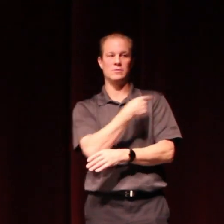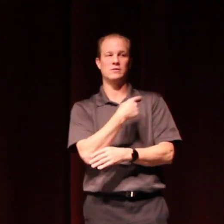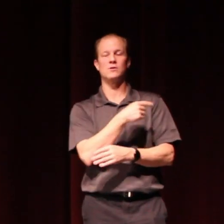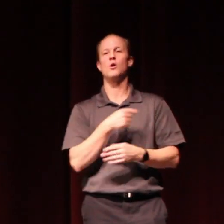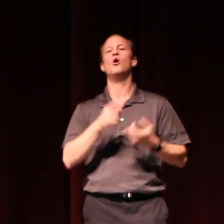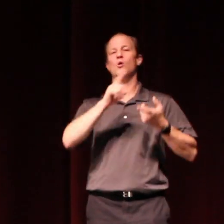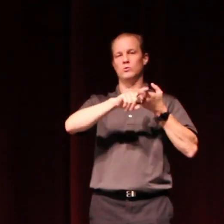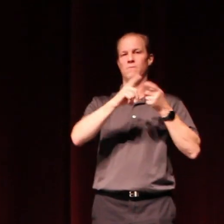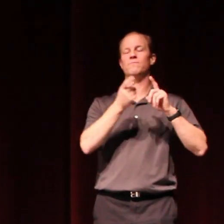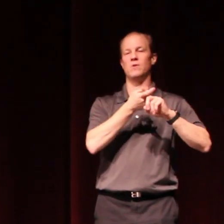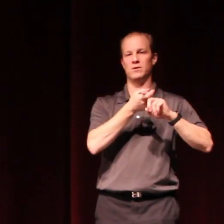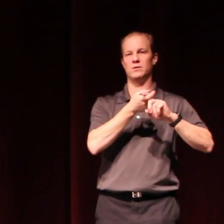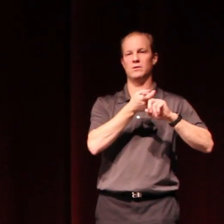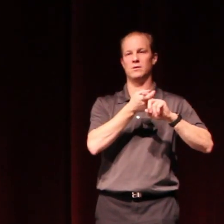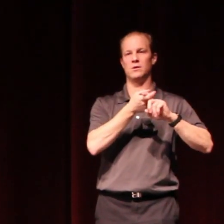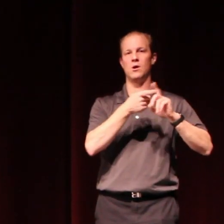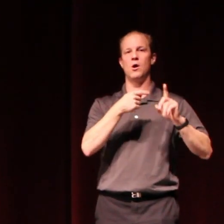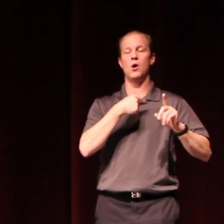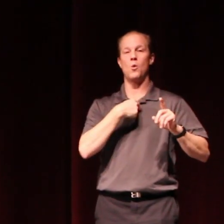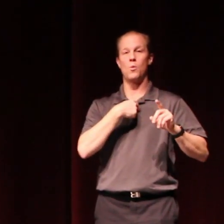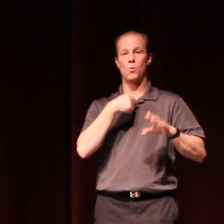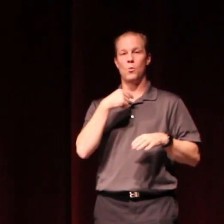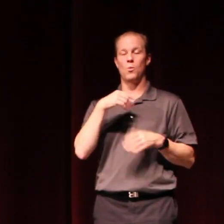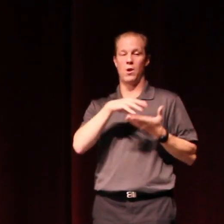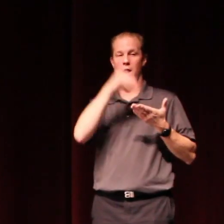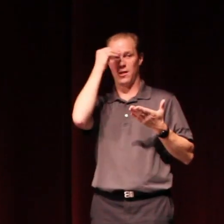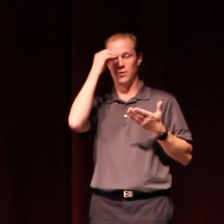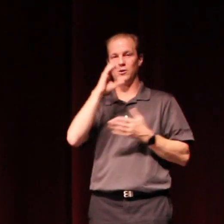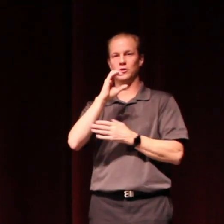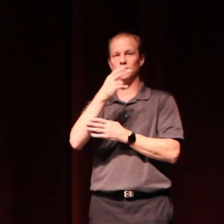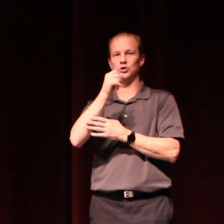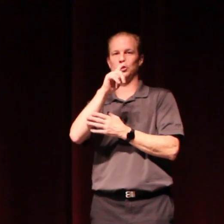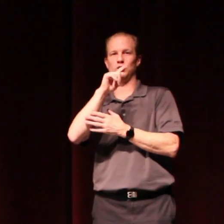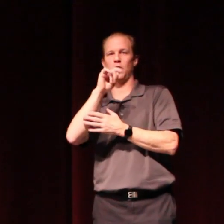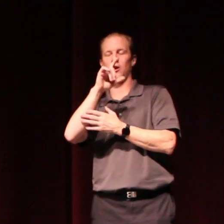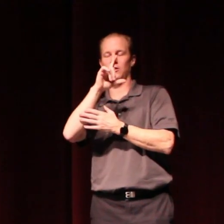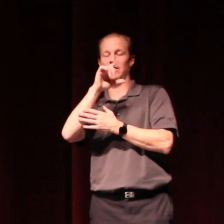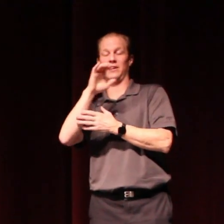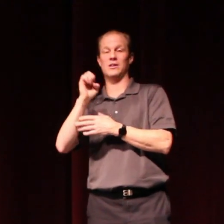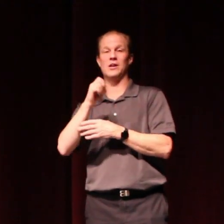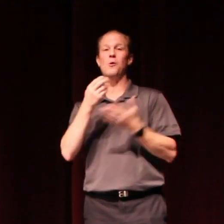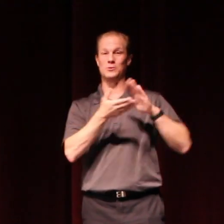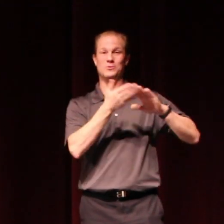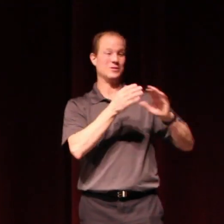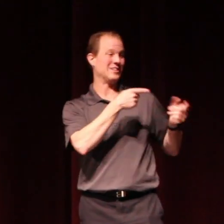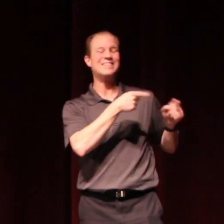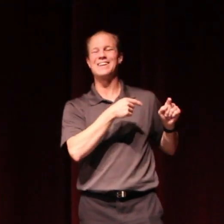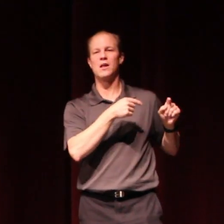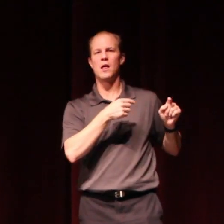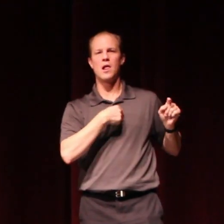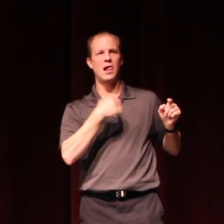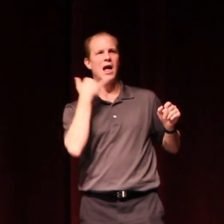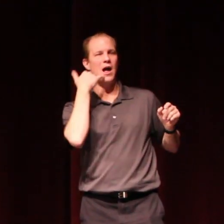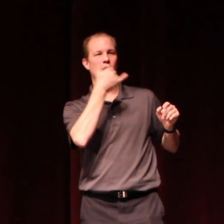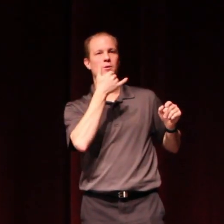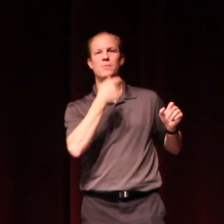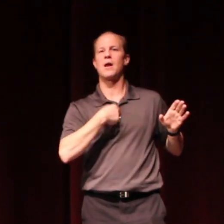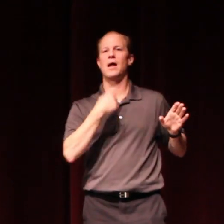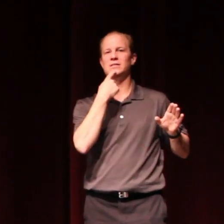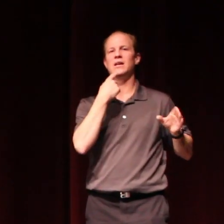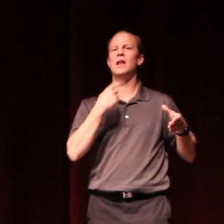When I found out Charlie was running I called him up, and I said Charlie, how about I back out? And